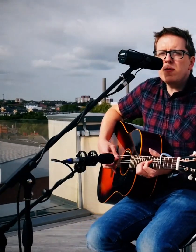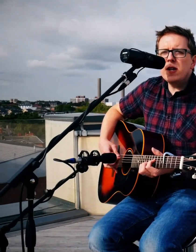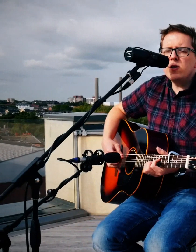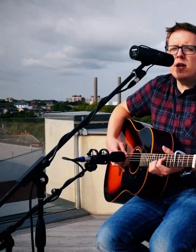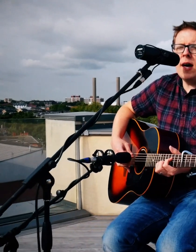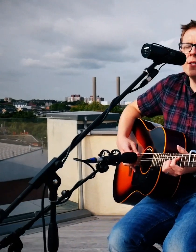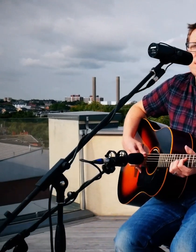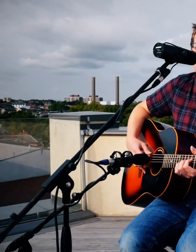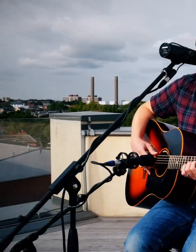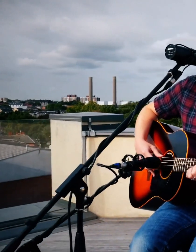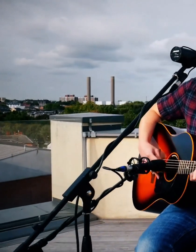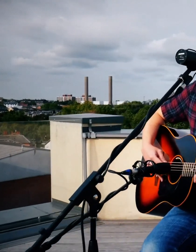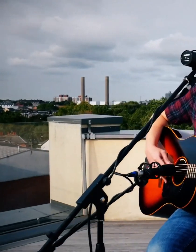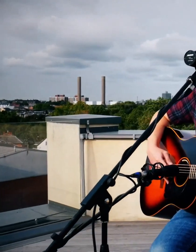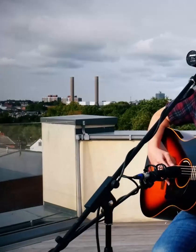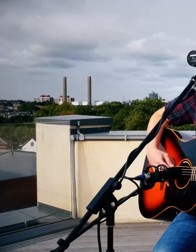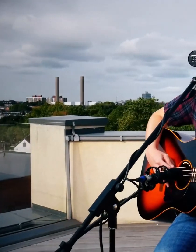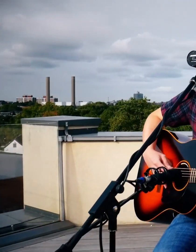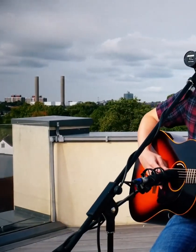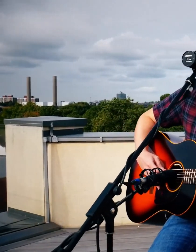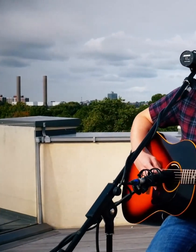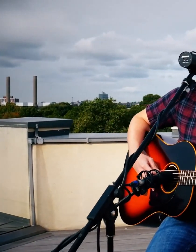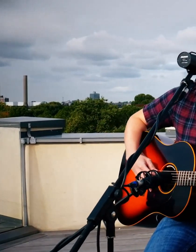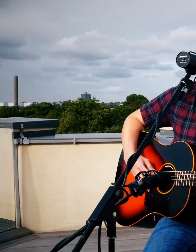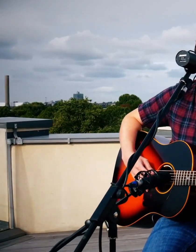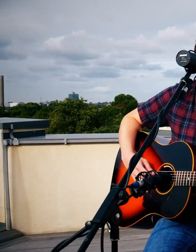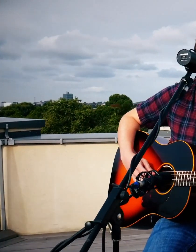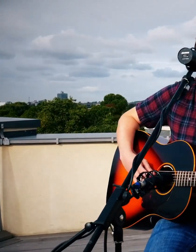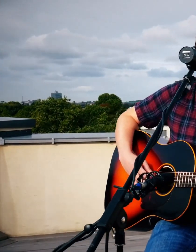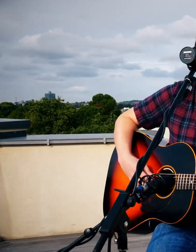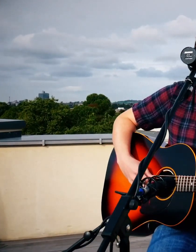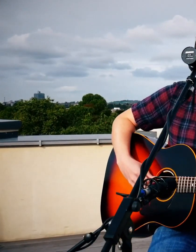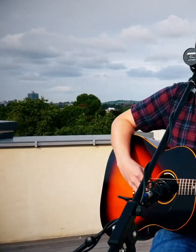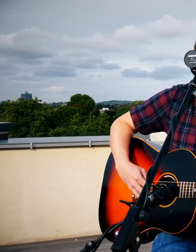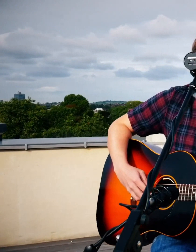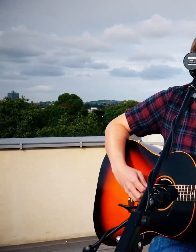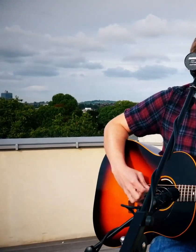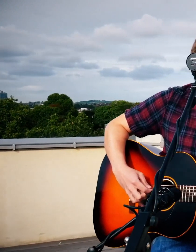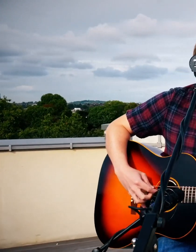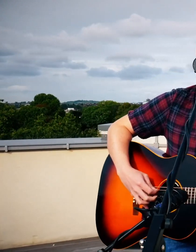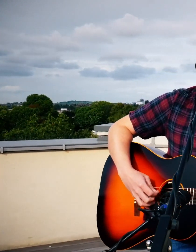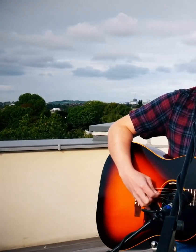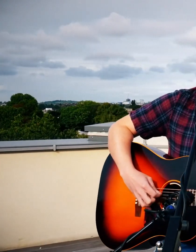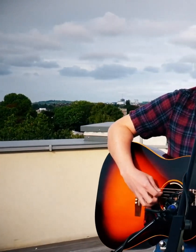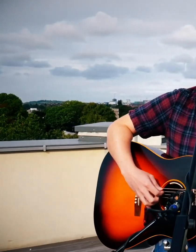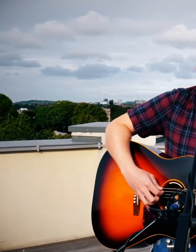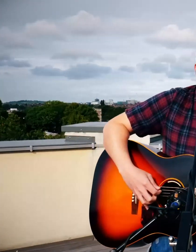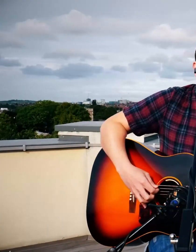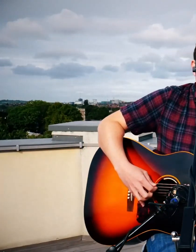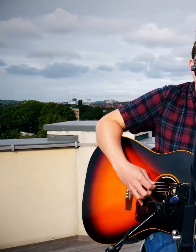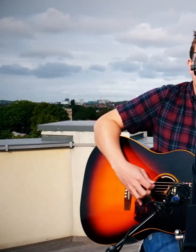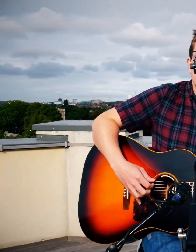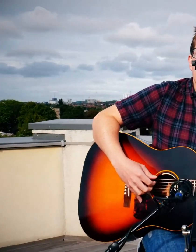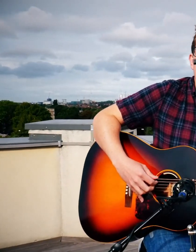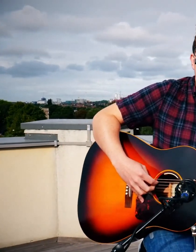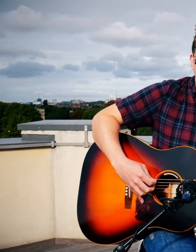Mend the cracks with gold It could be better than it ever was